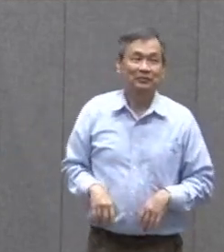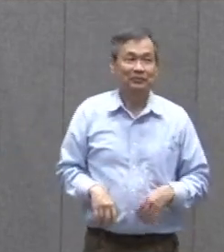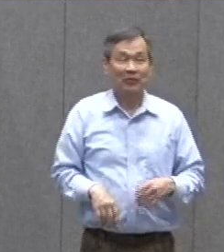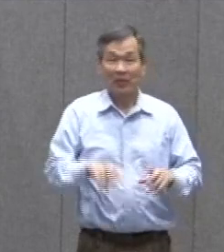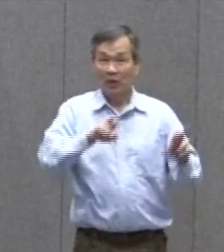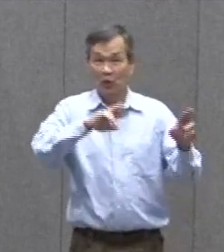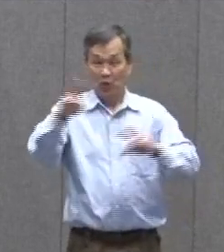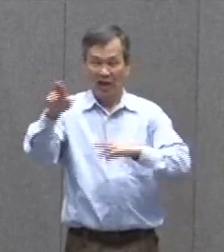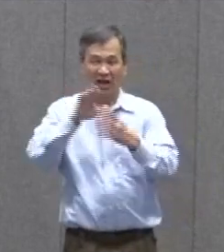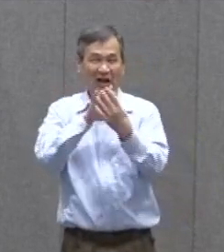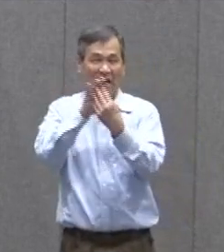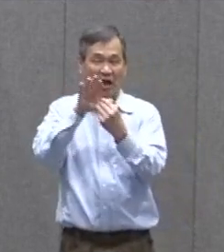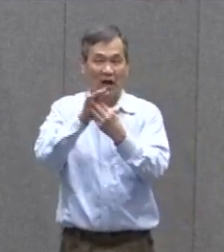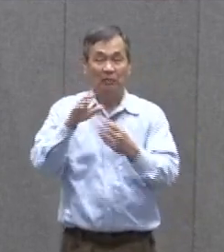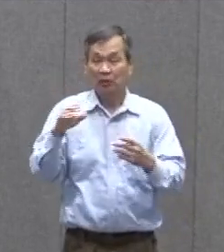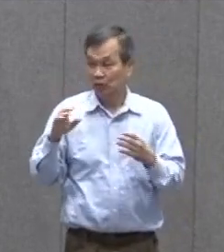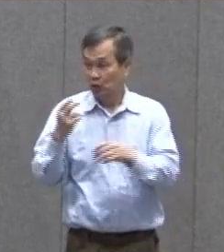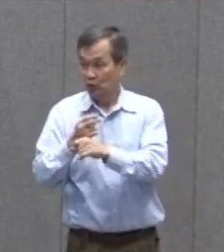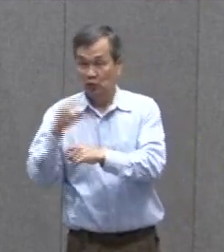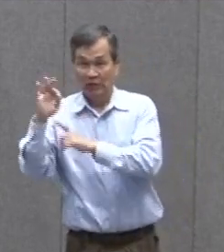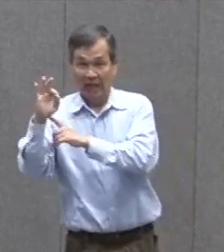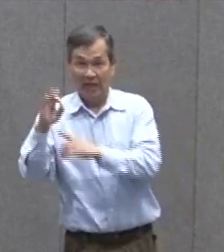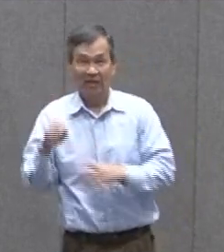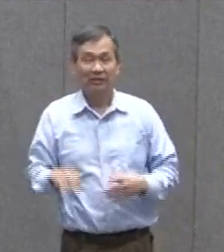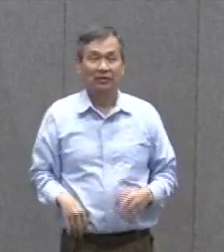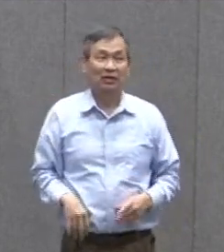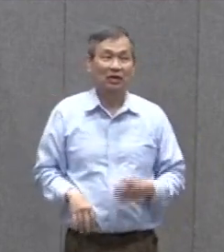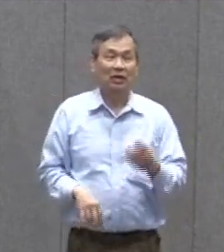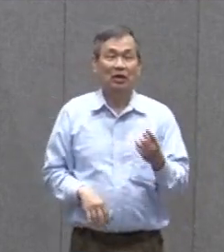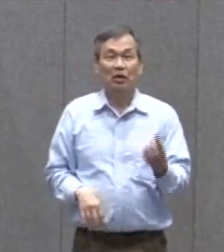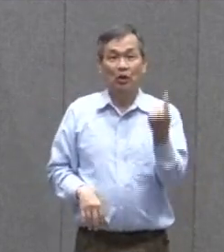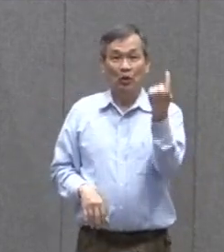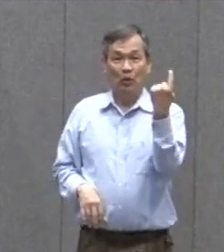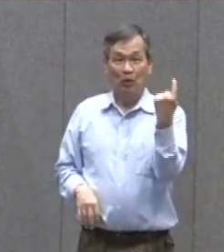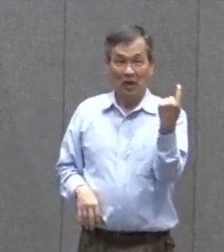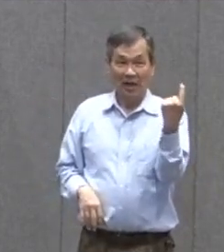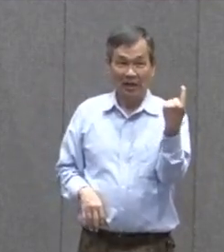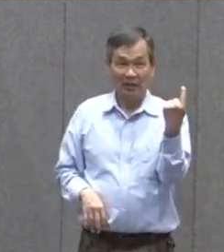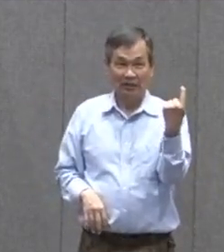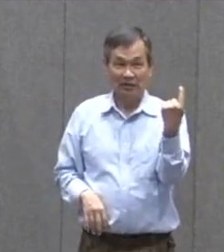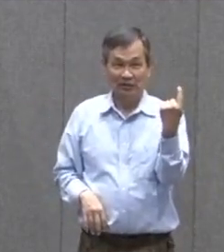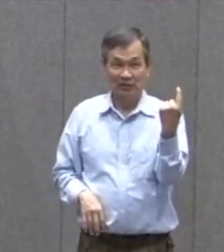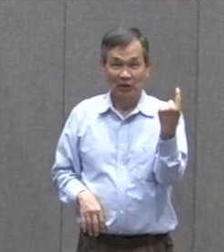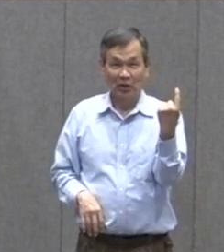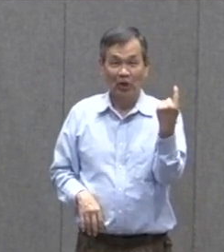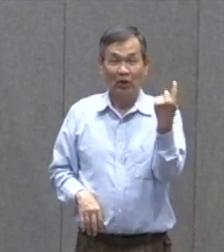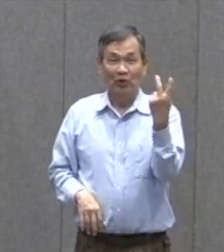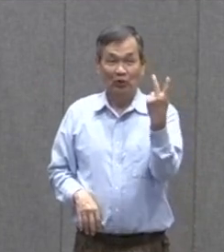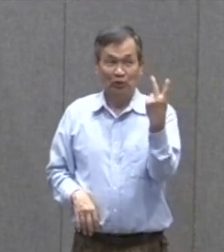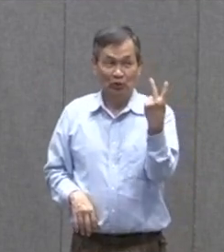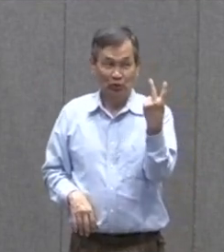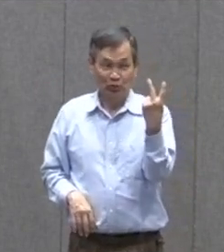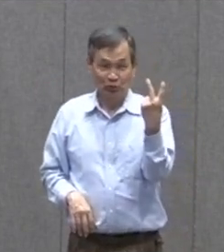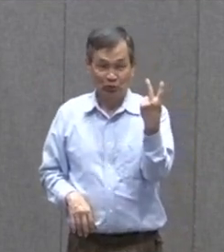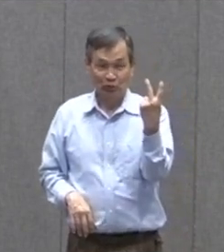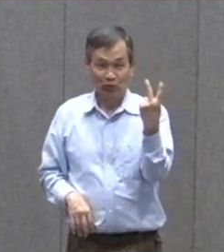Ready? We're going to count to nine with tally marks. One, two,